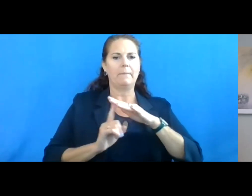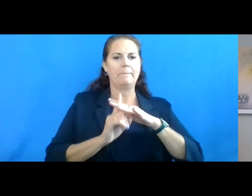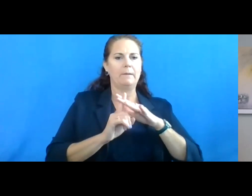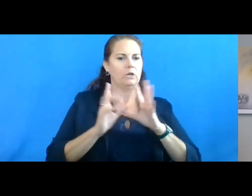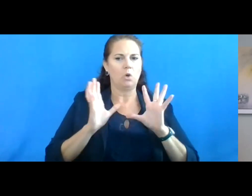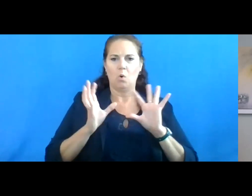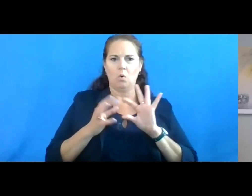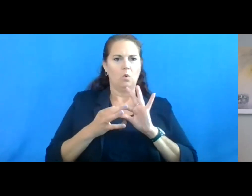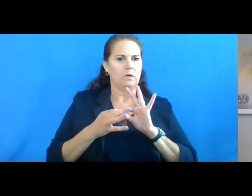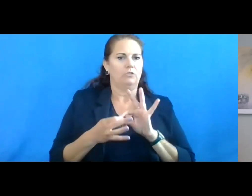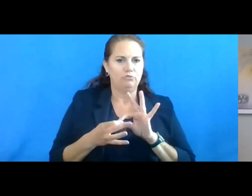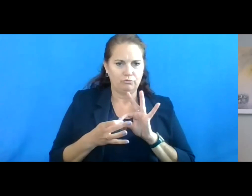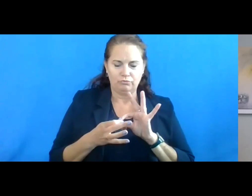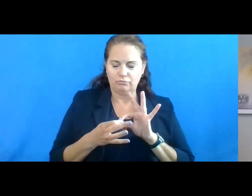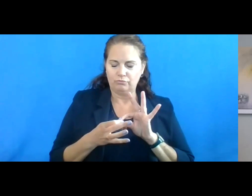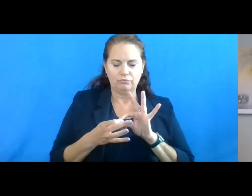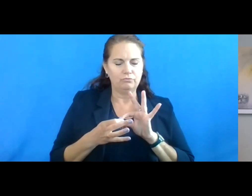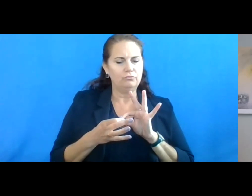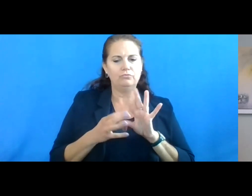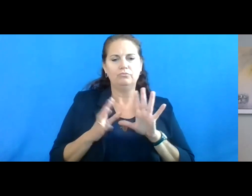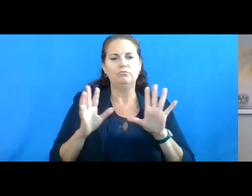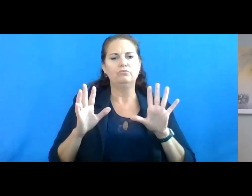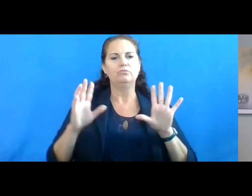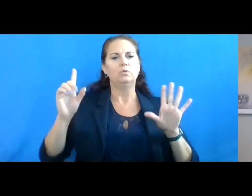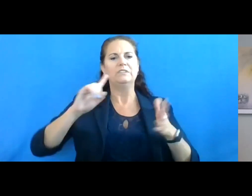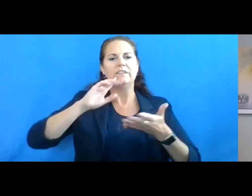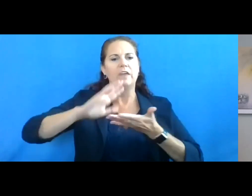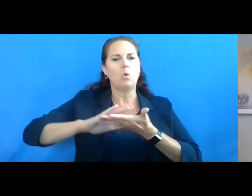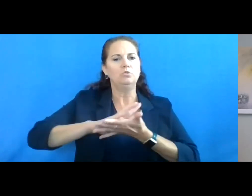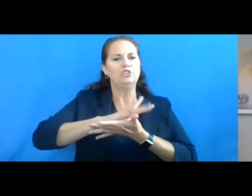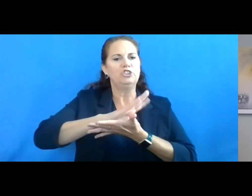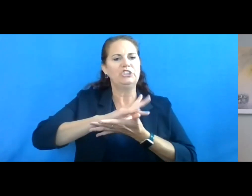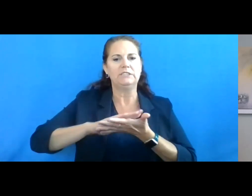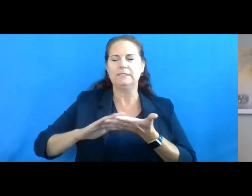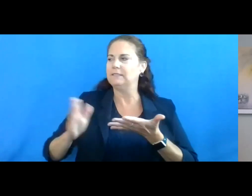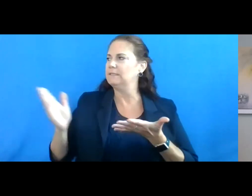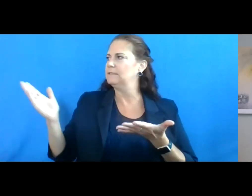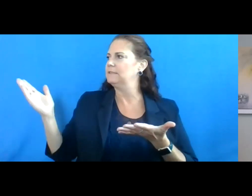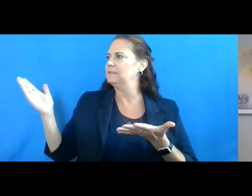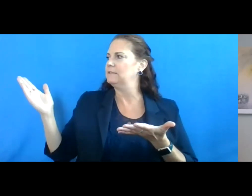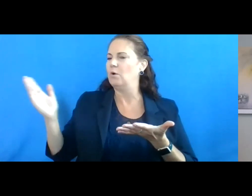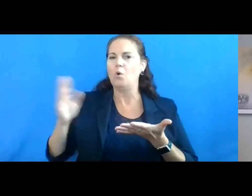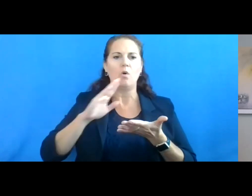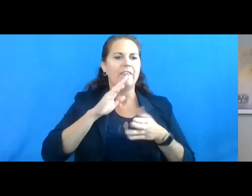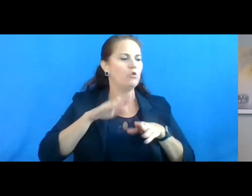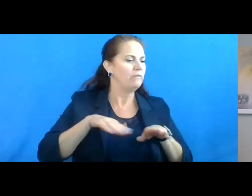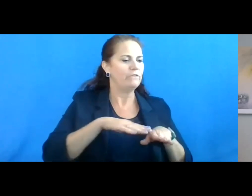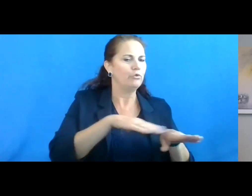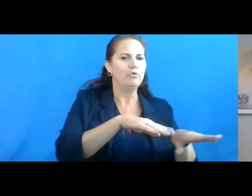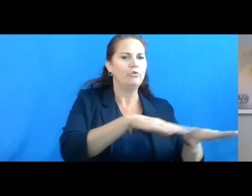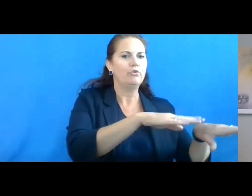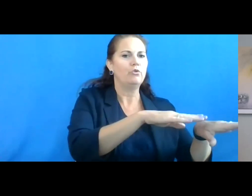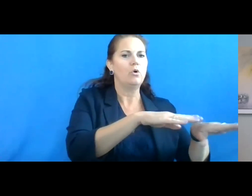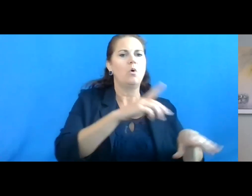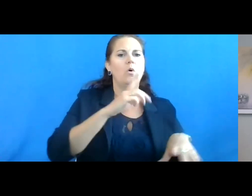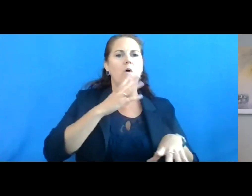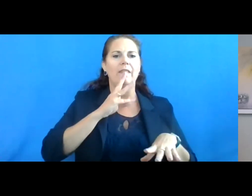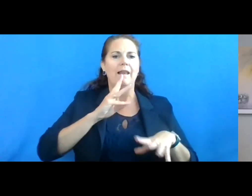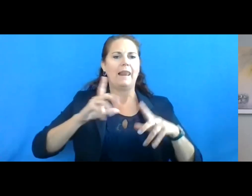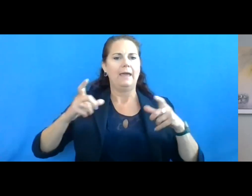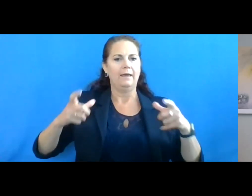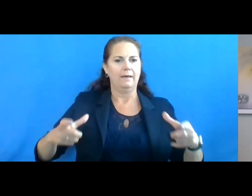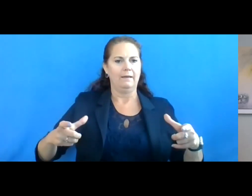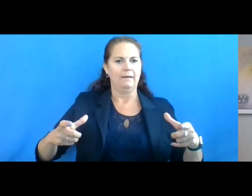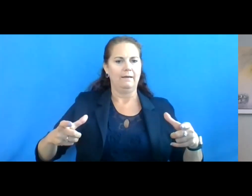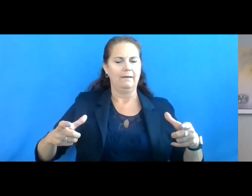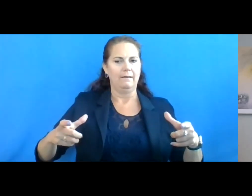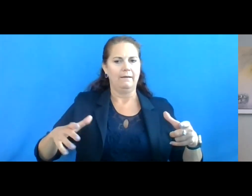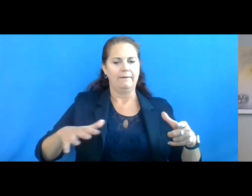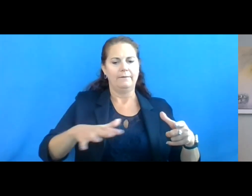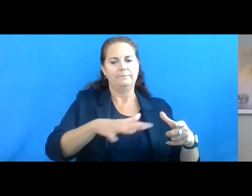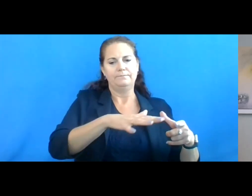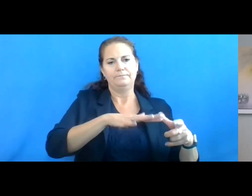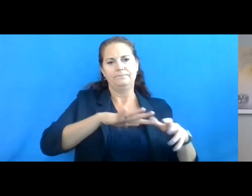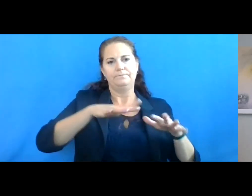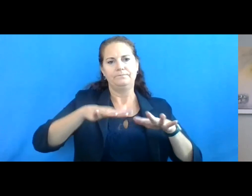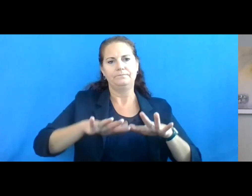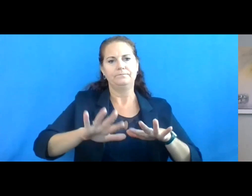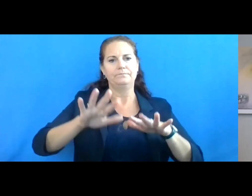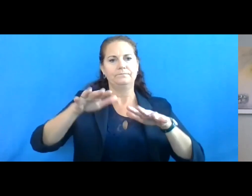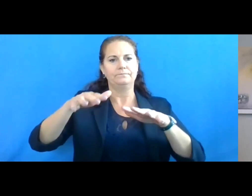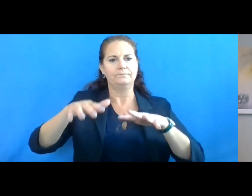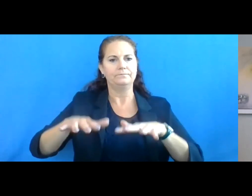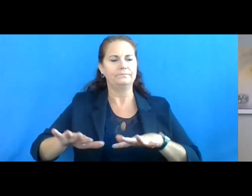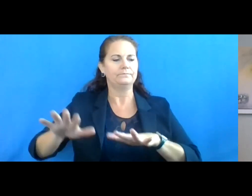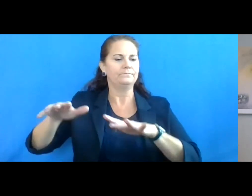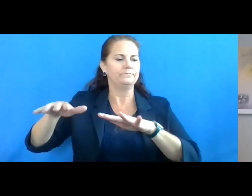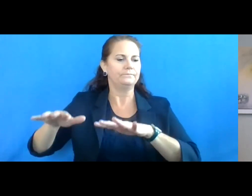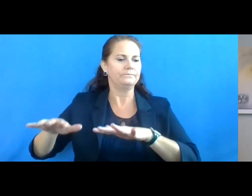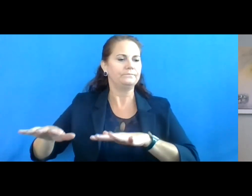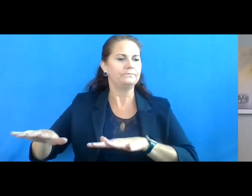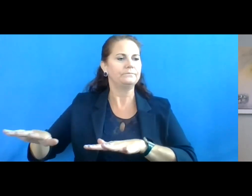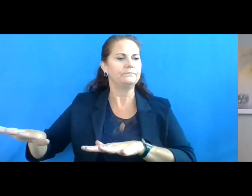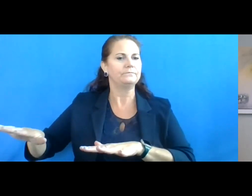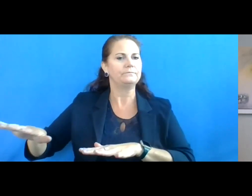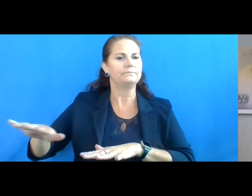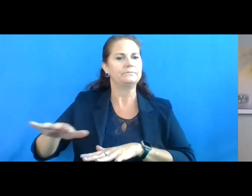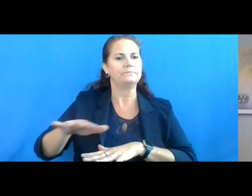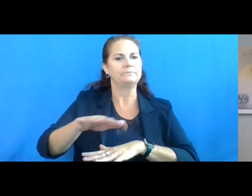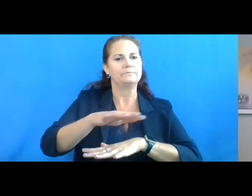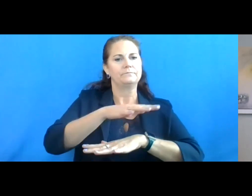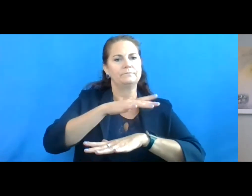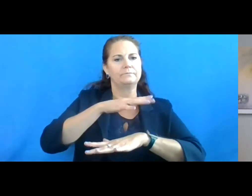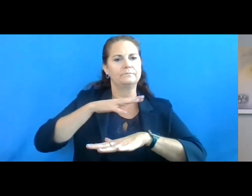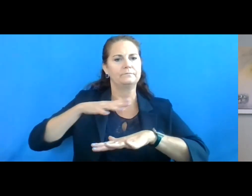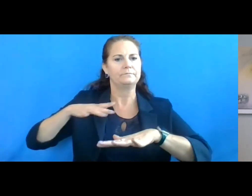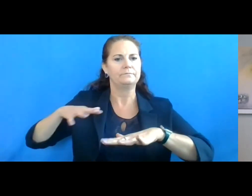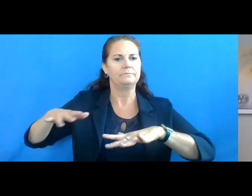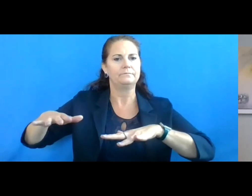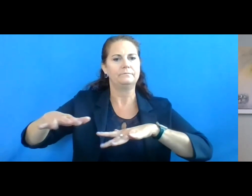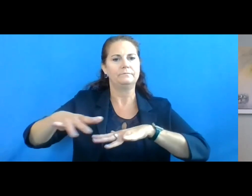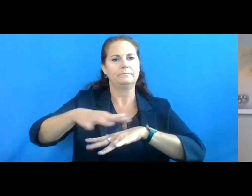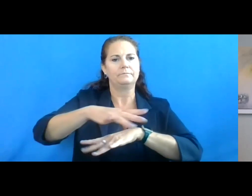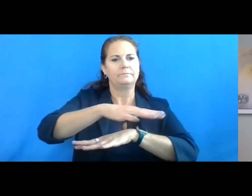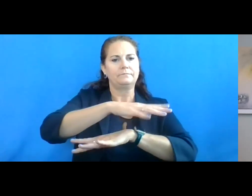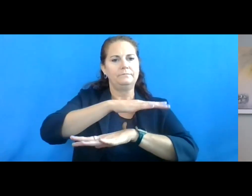Where the ocean is from where you're seated or rivers, or lakes.